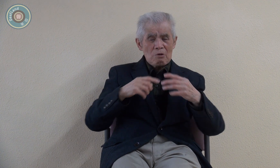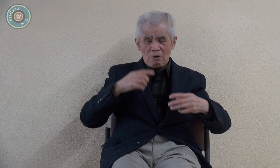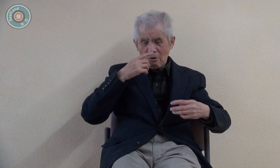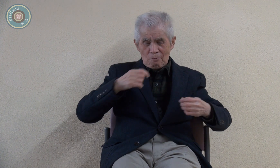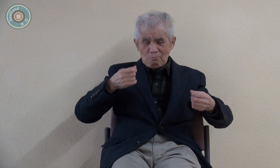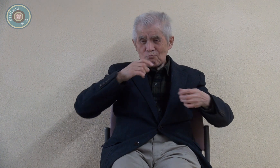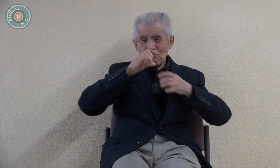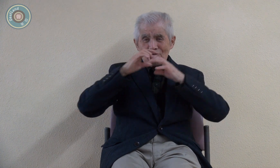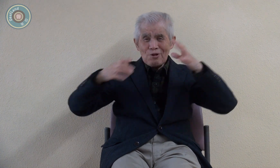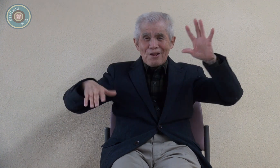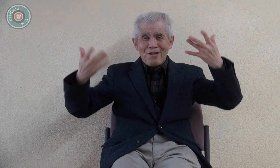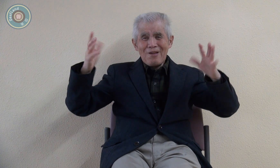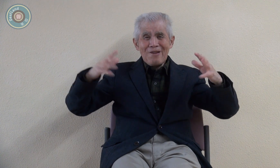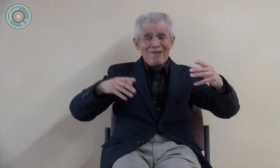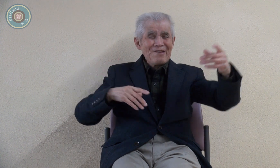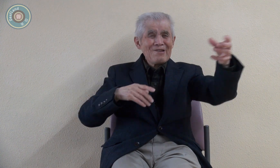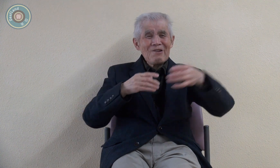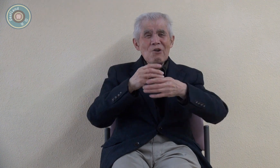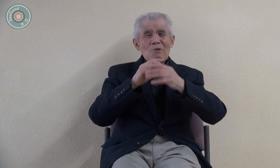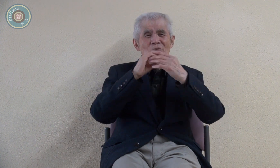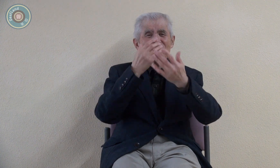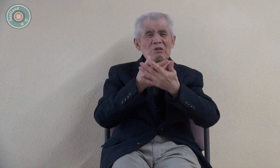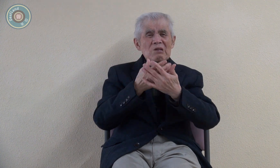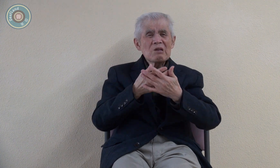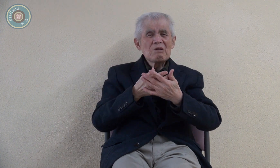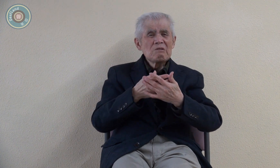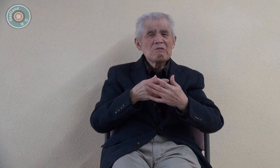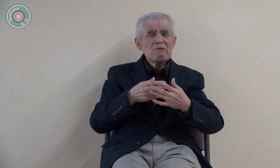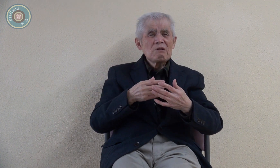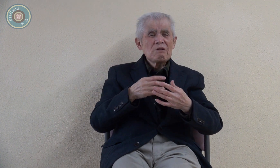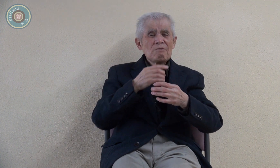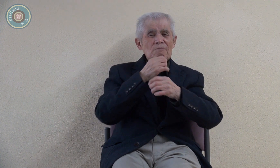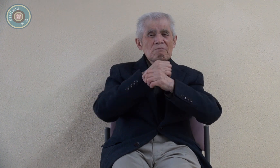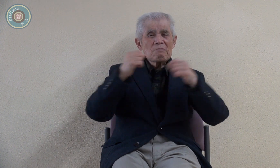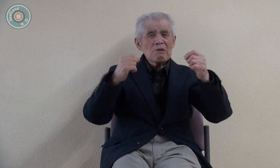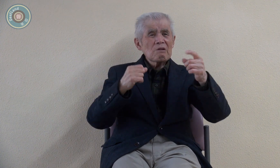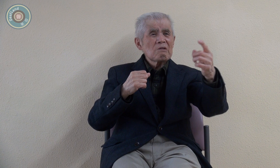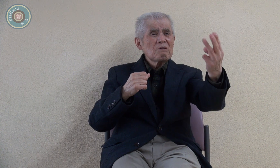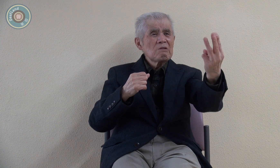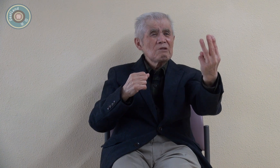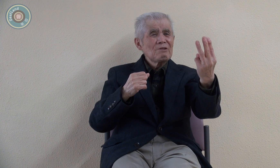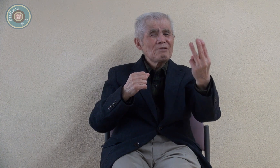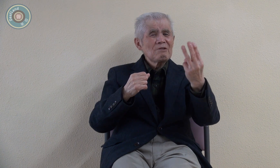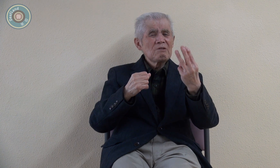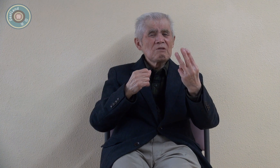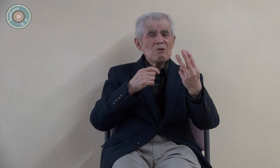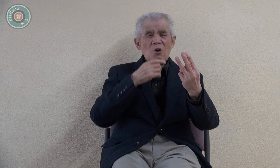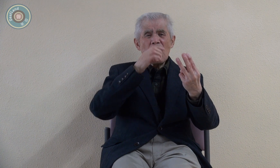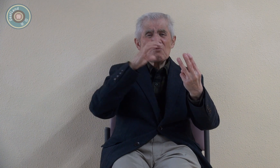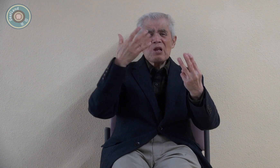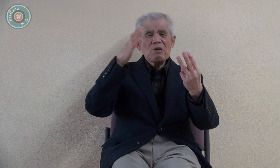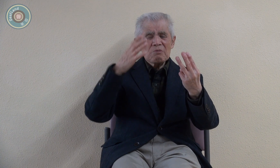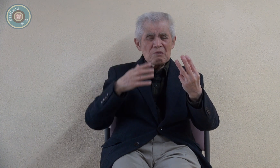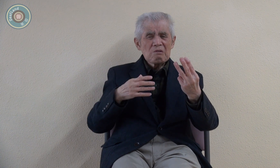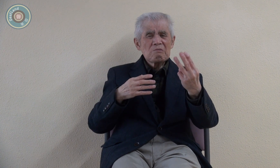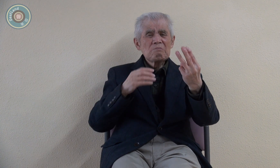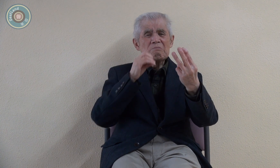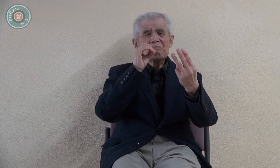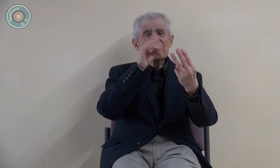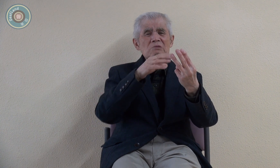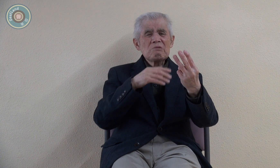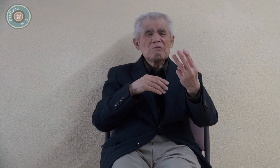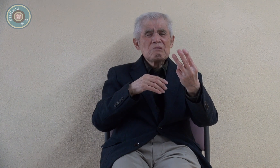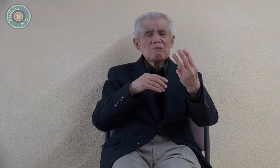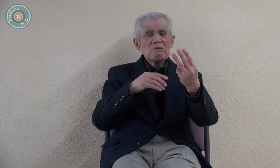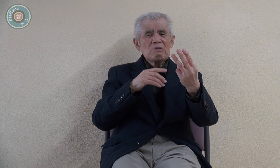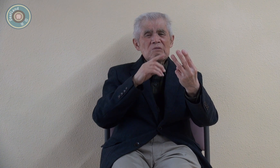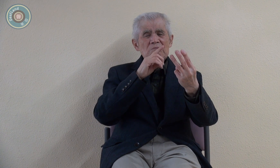We didn’t have any water